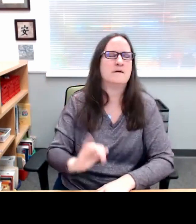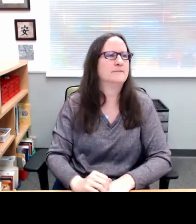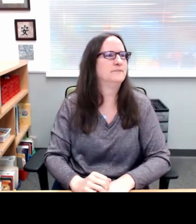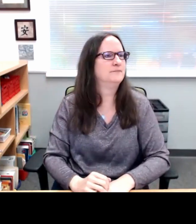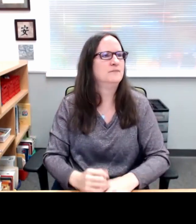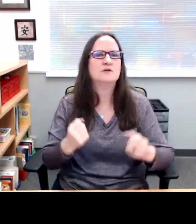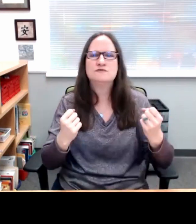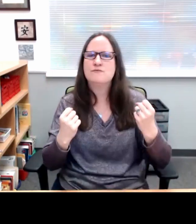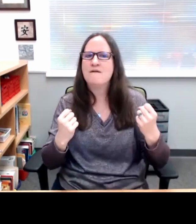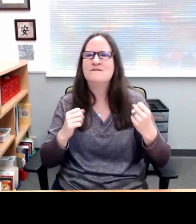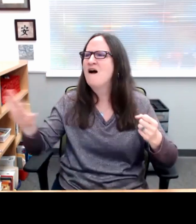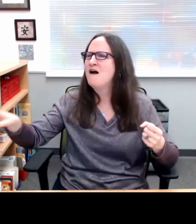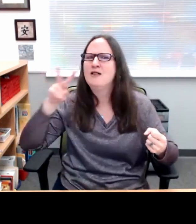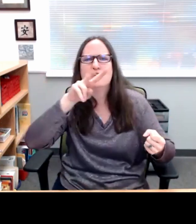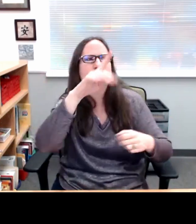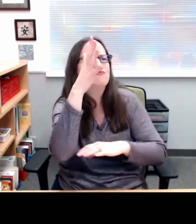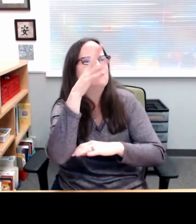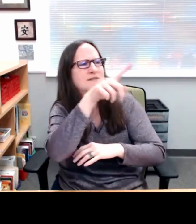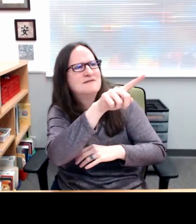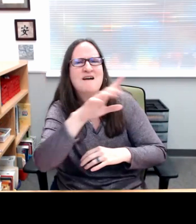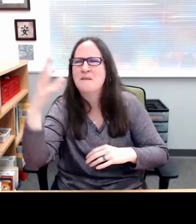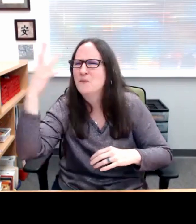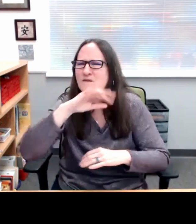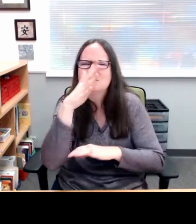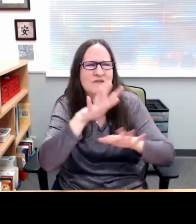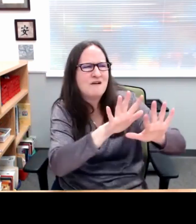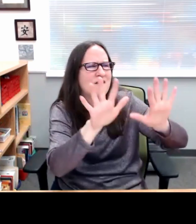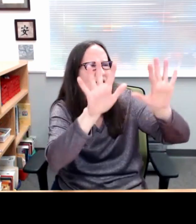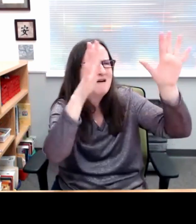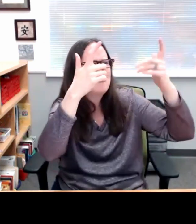she often would say things to me like, we'd be driving and she'd look at this tree.